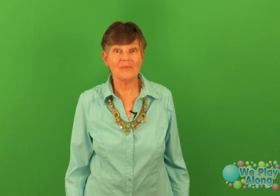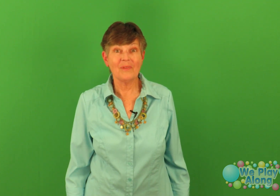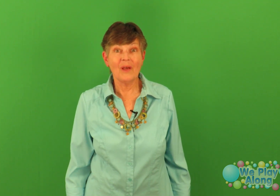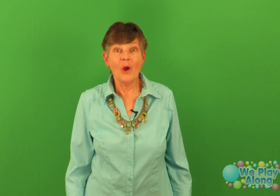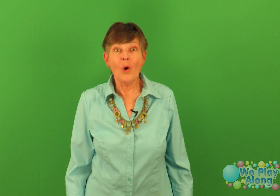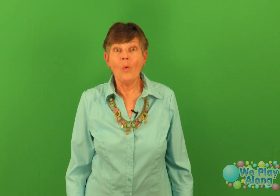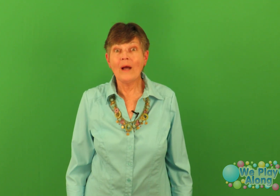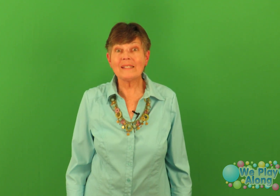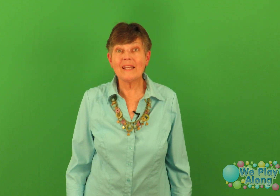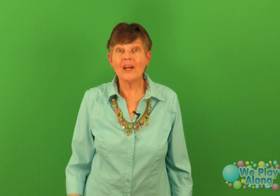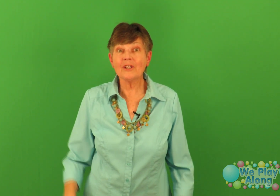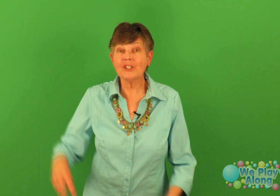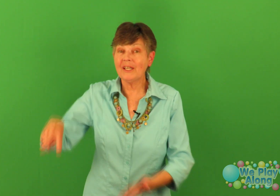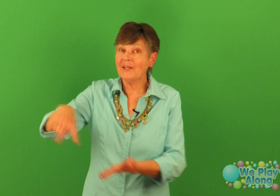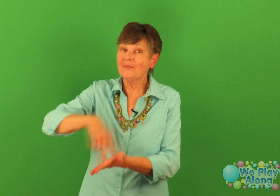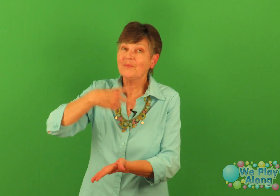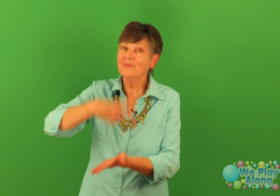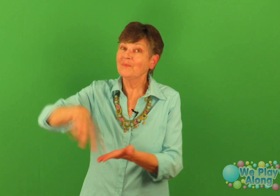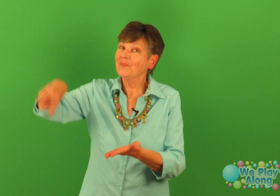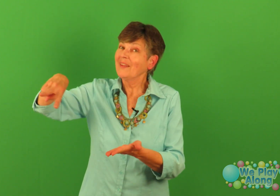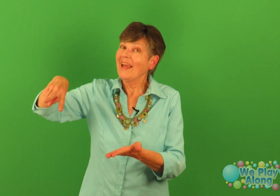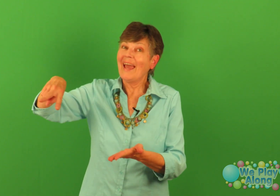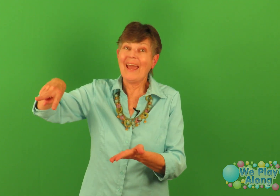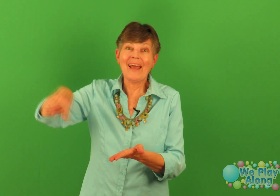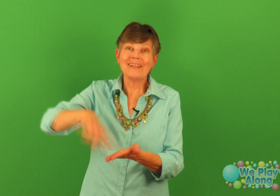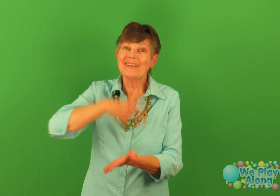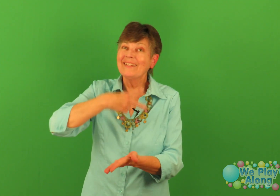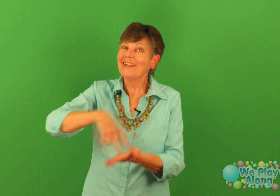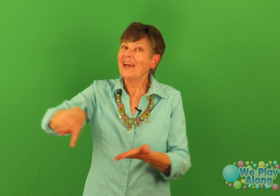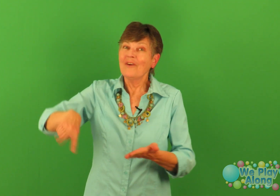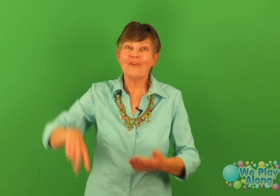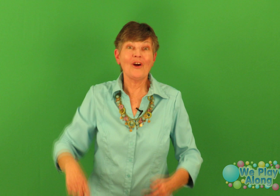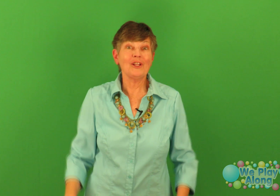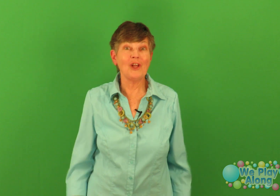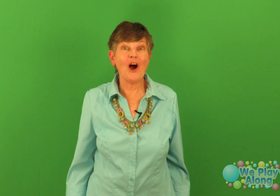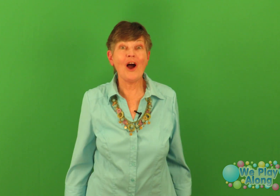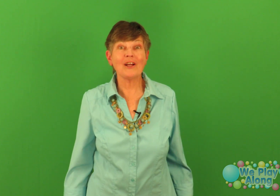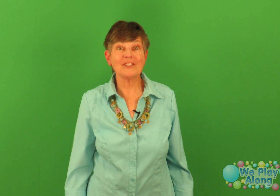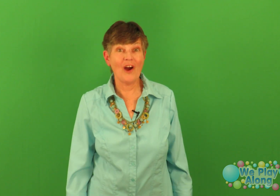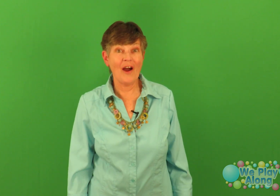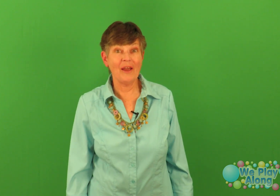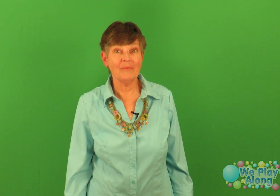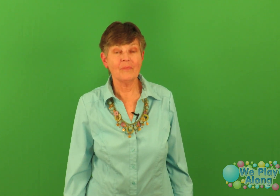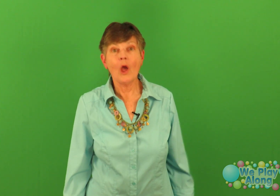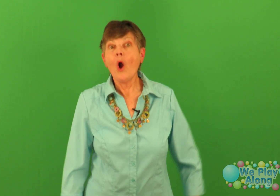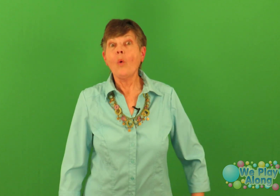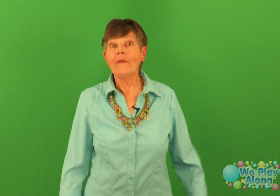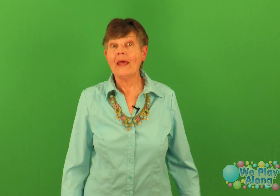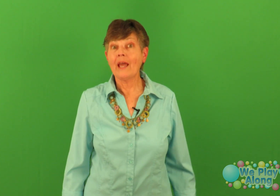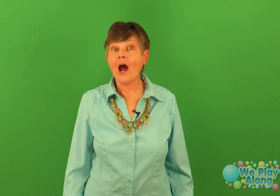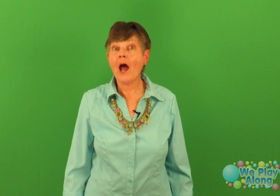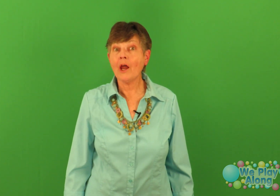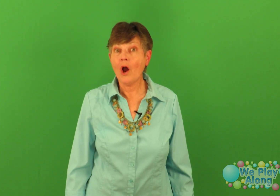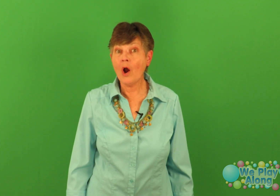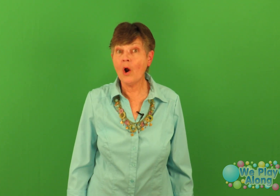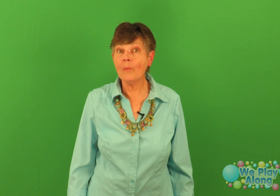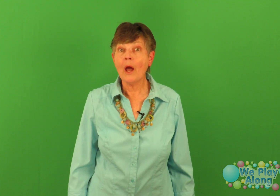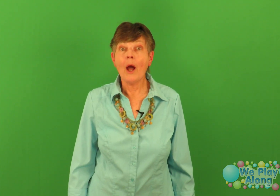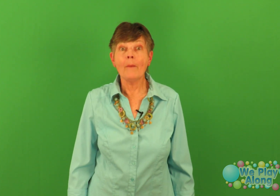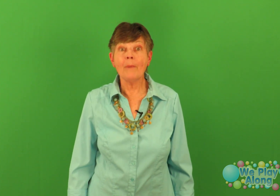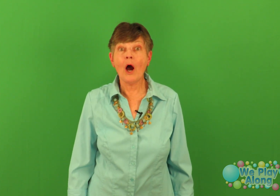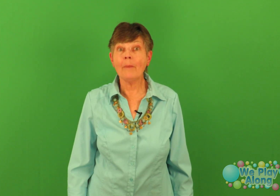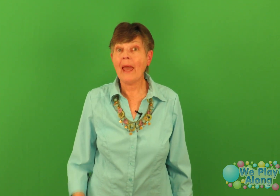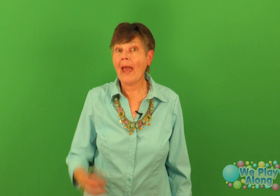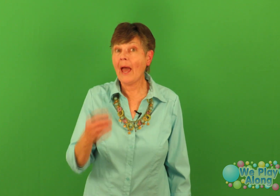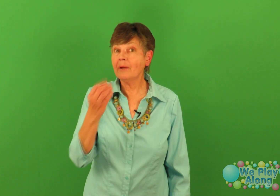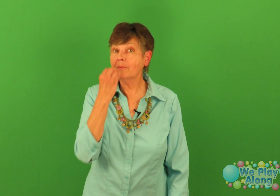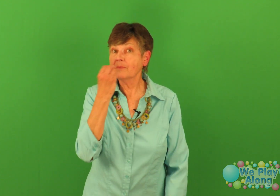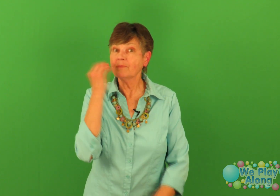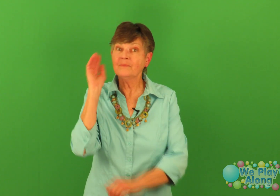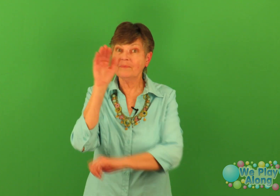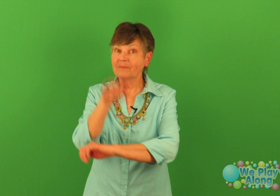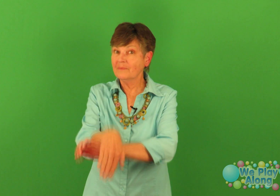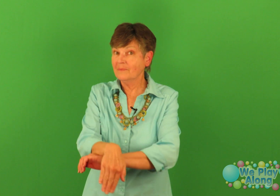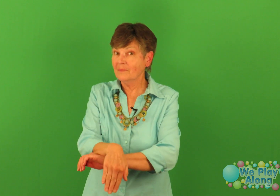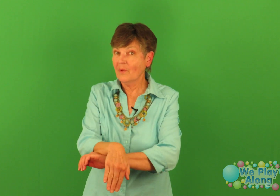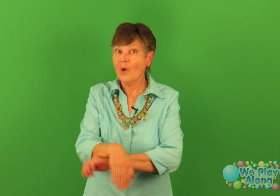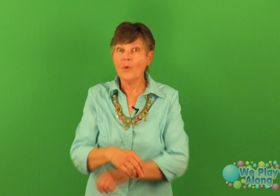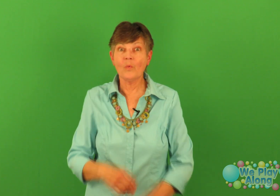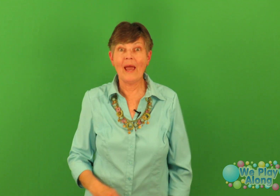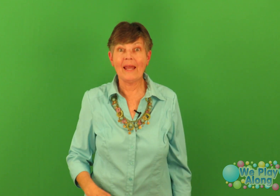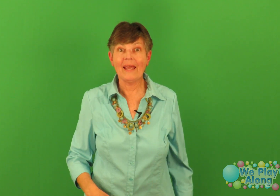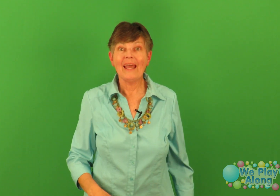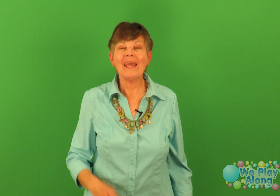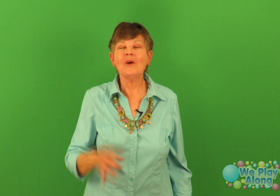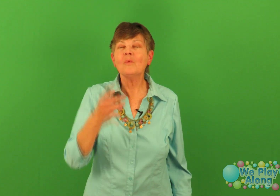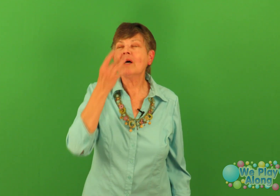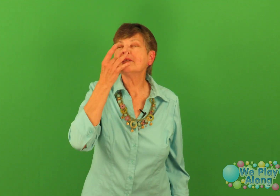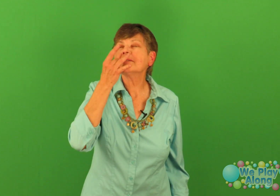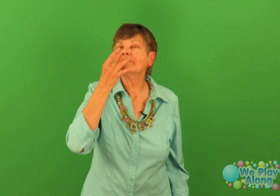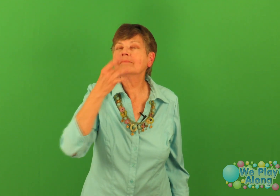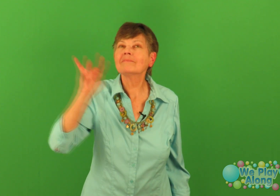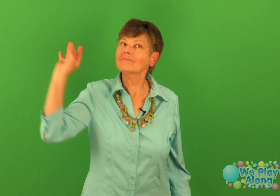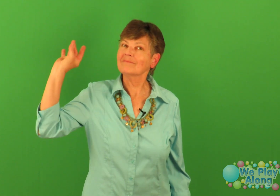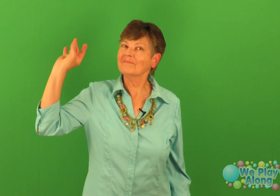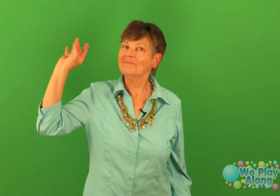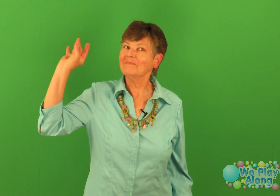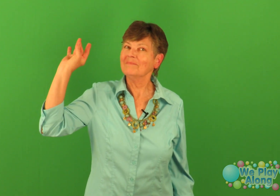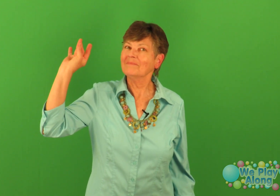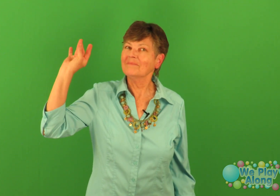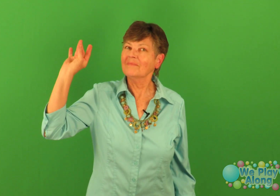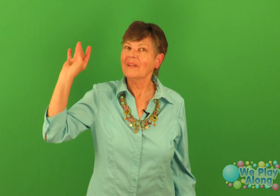once there she and for a long time when they got home mom had ready it was